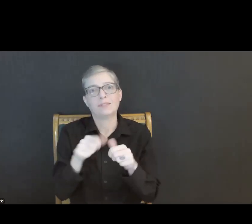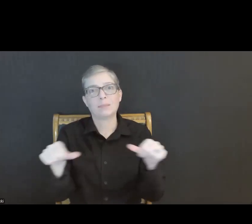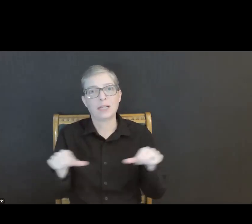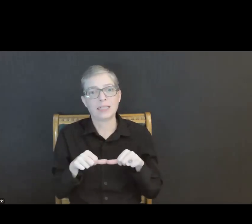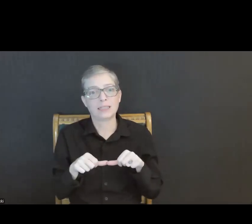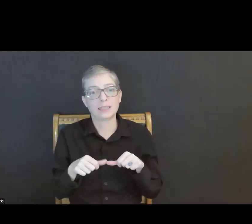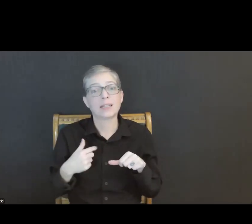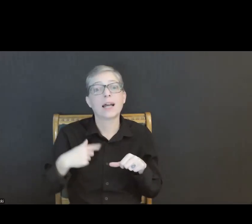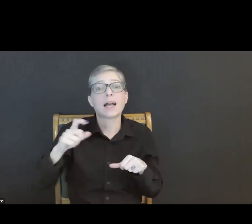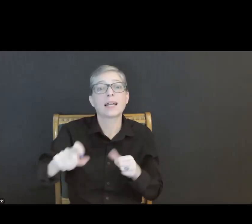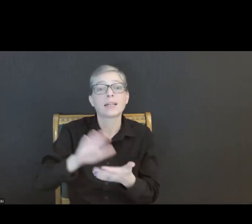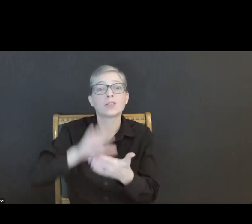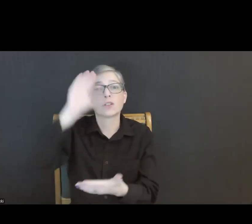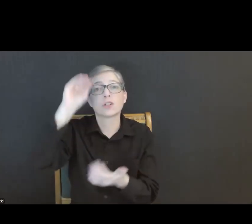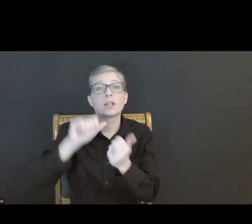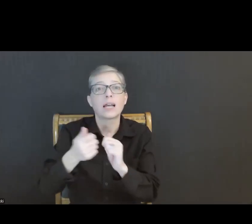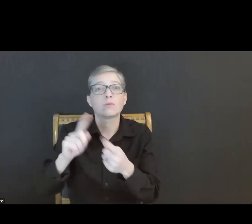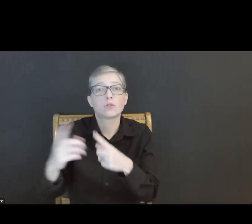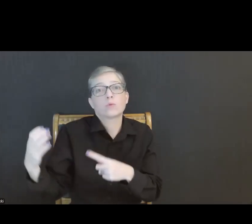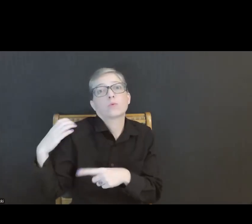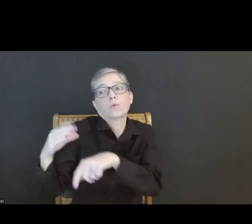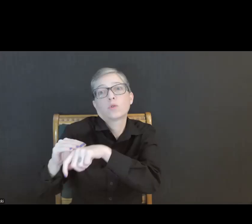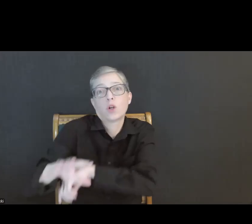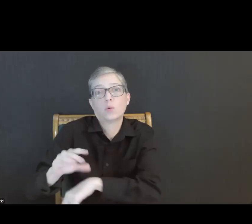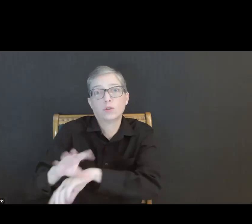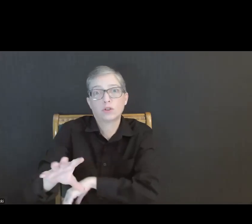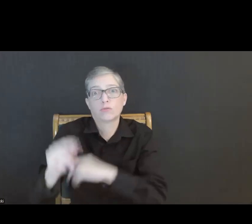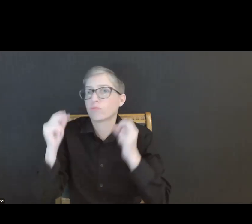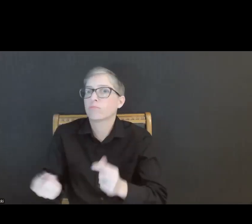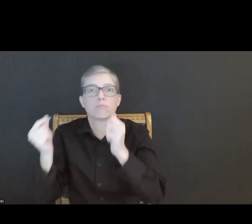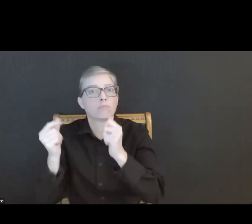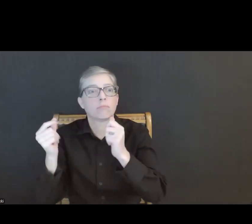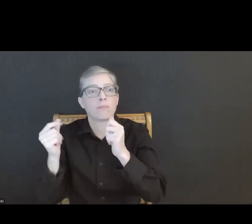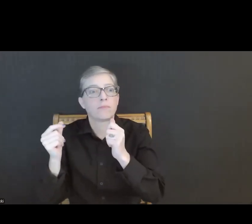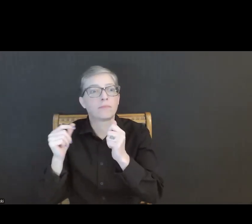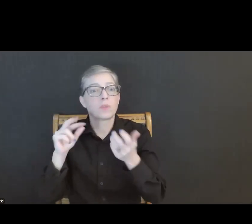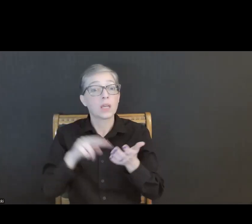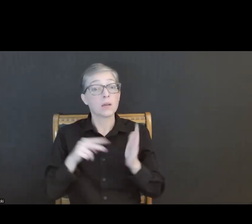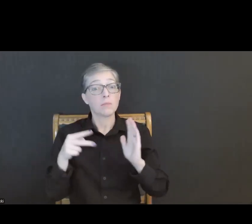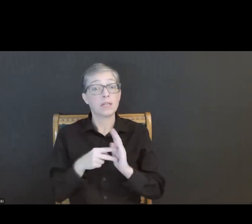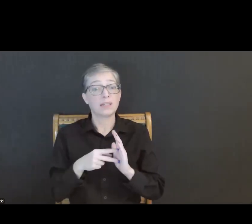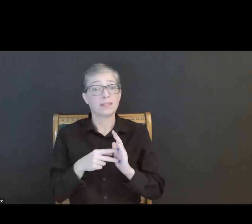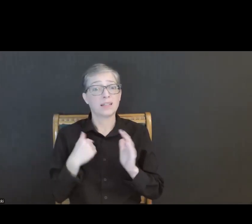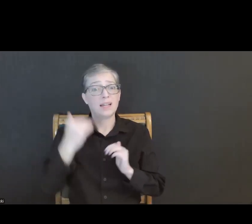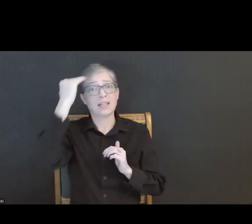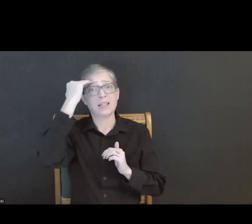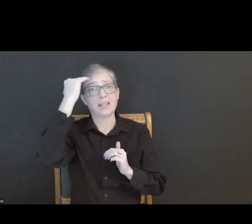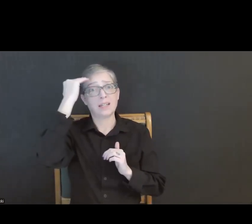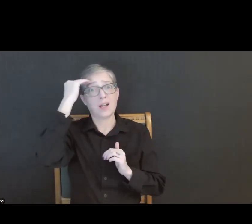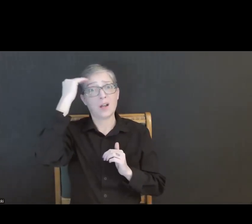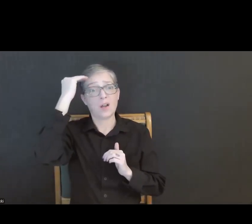on the drop of a dime which means I can't have to know the lingo and our uh the traditional language